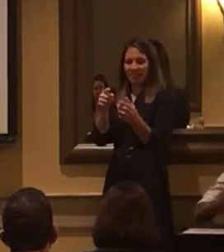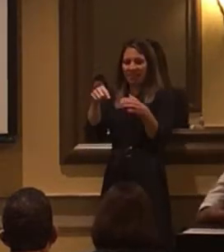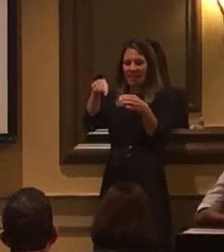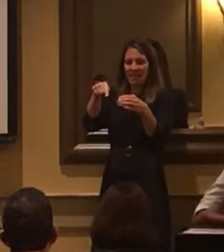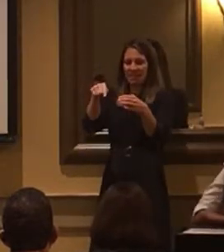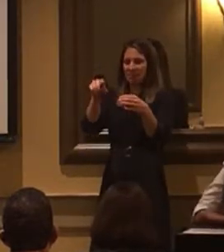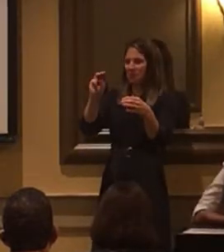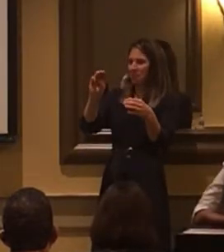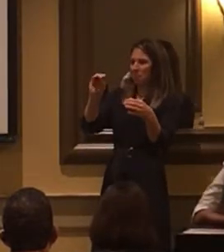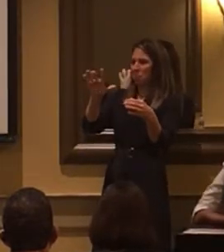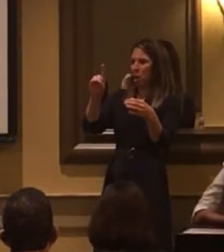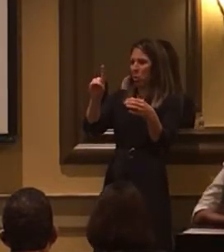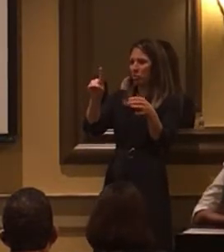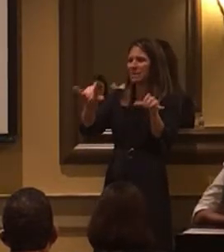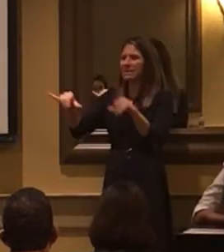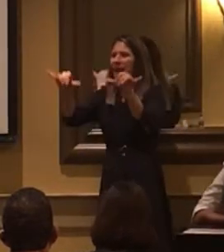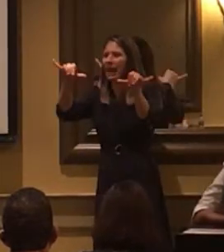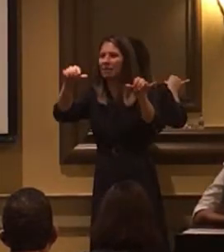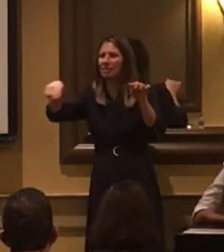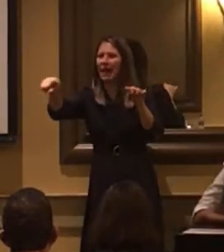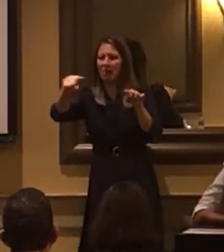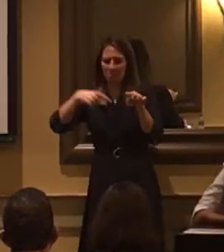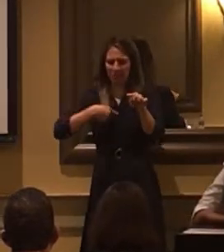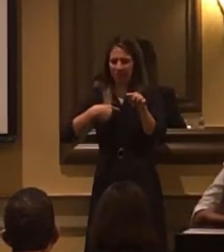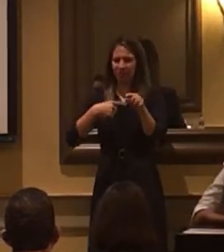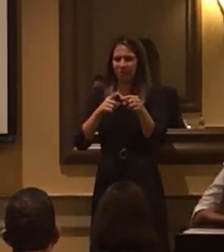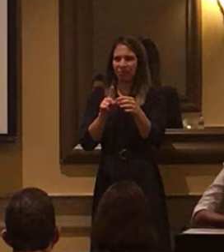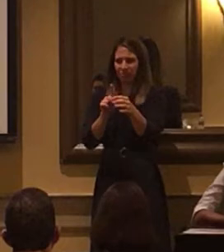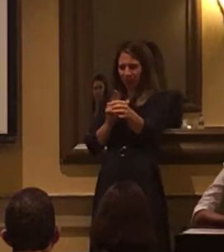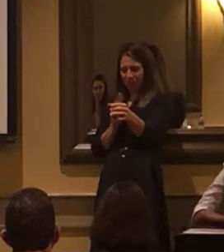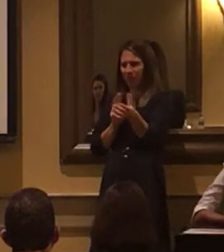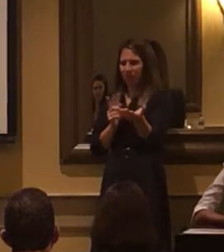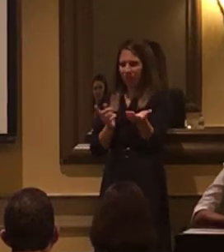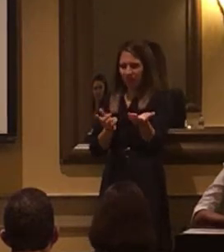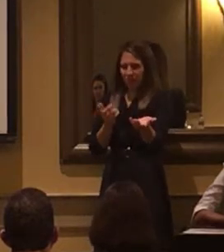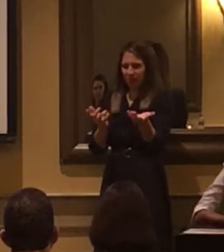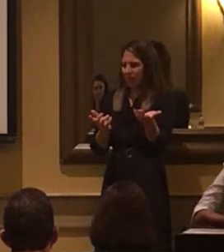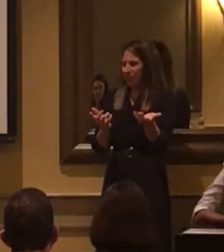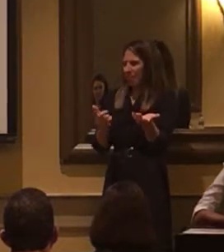like how...it just... And I would...I didn't...